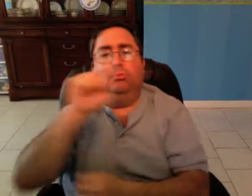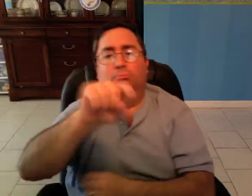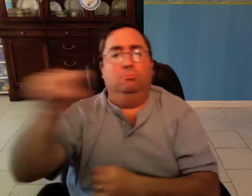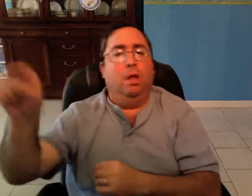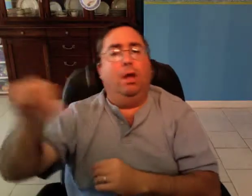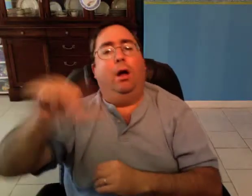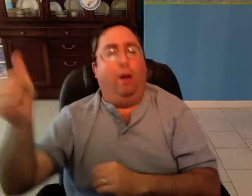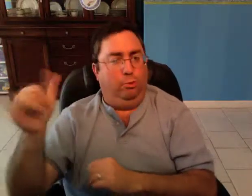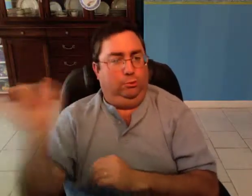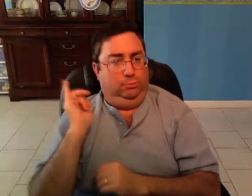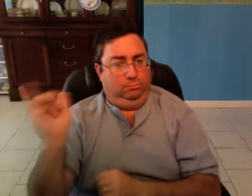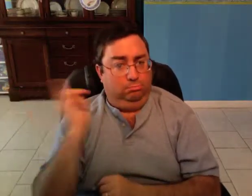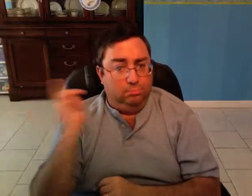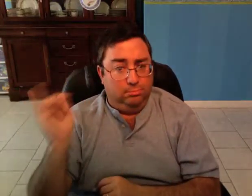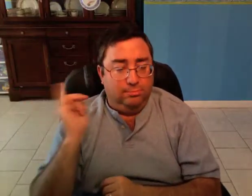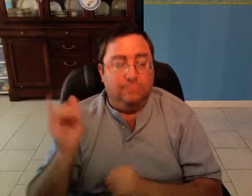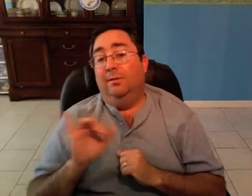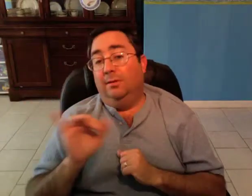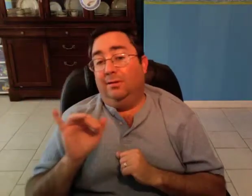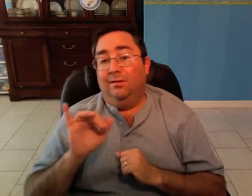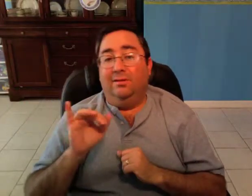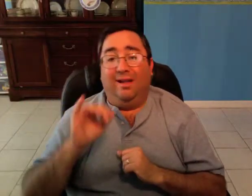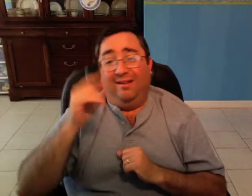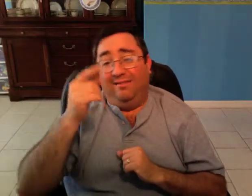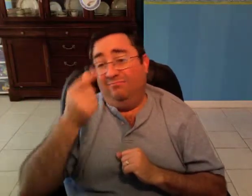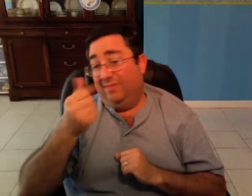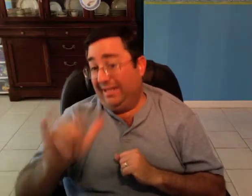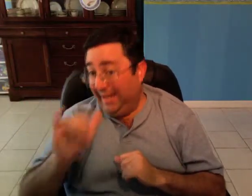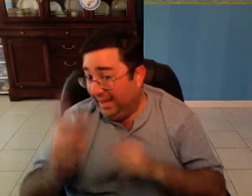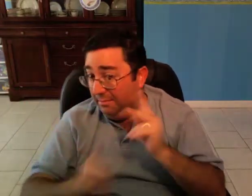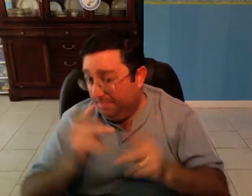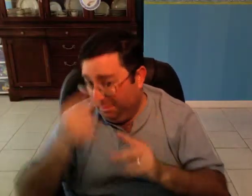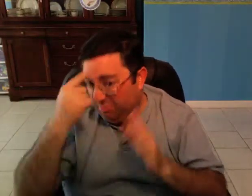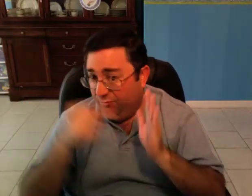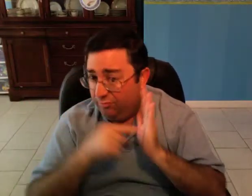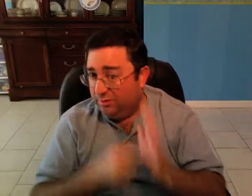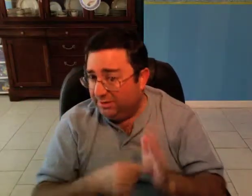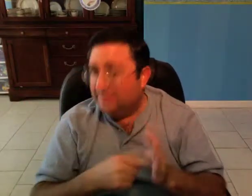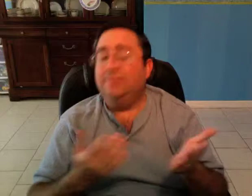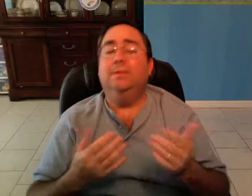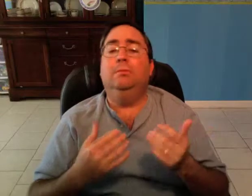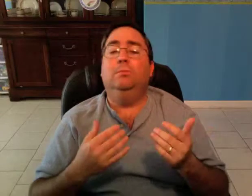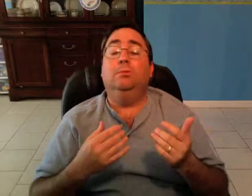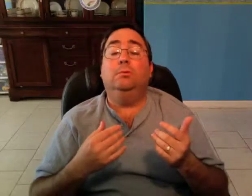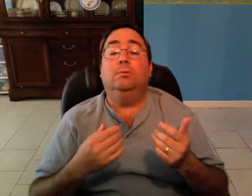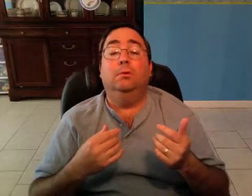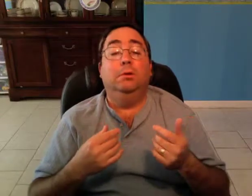Gay people for example,